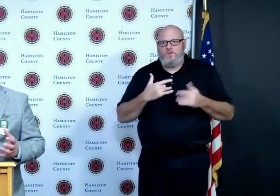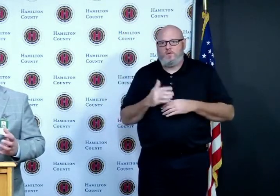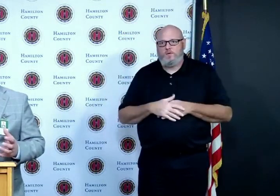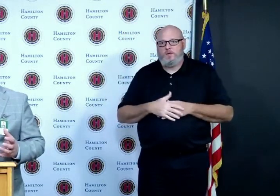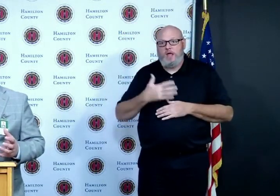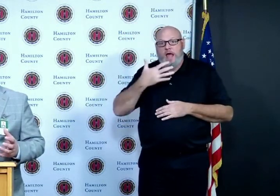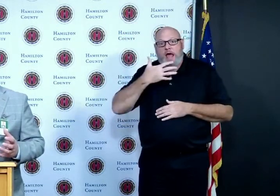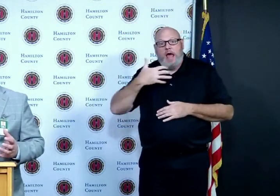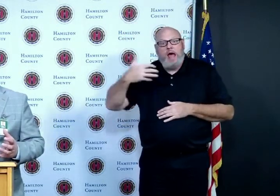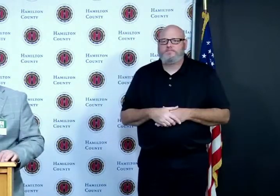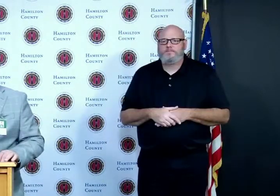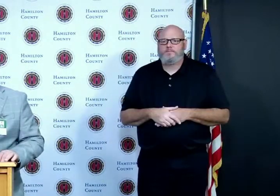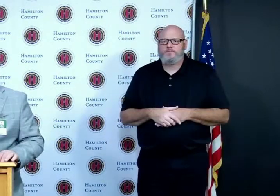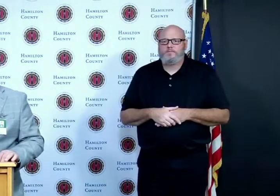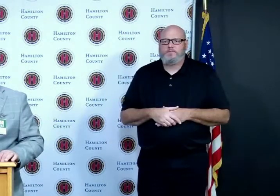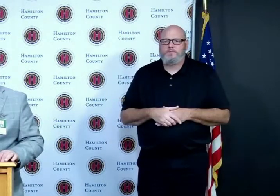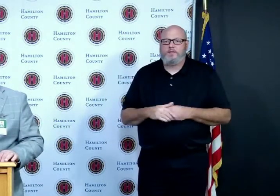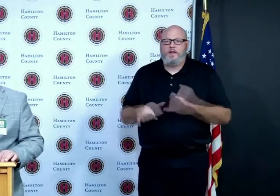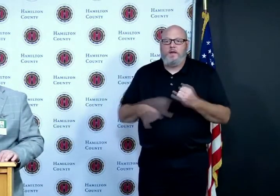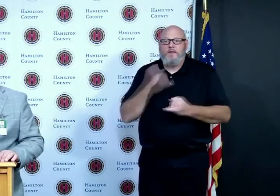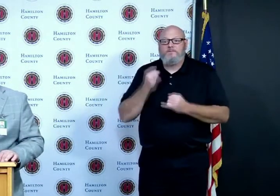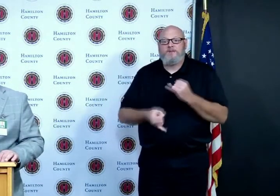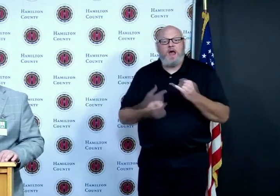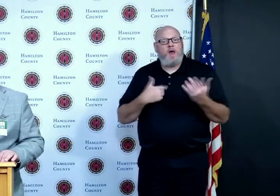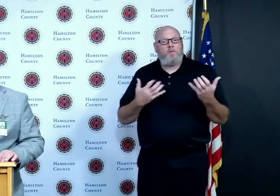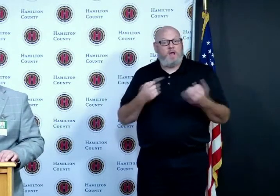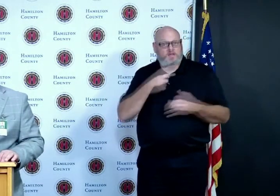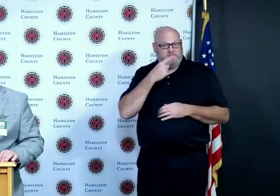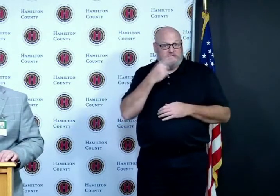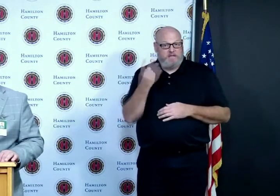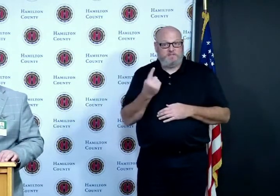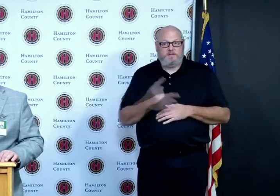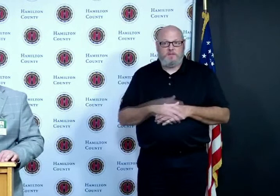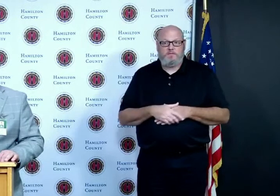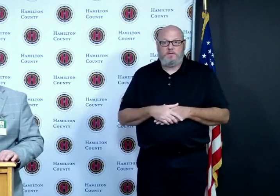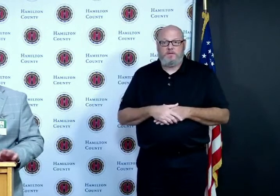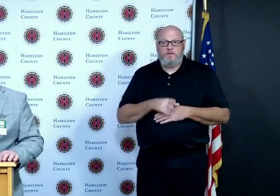access to vaccines and people not to pass up their opportunity to get vaccinated if you're currently